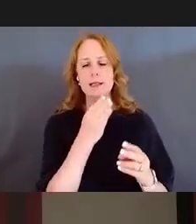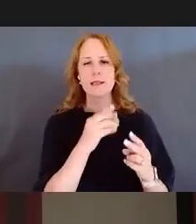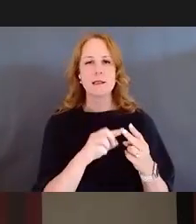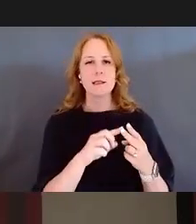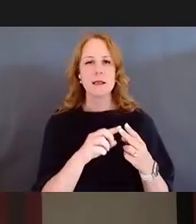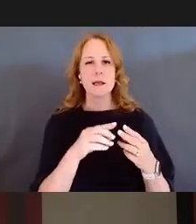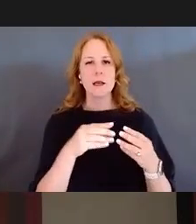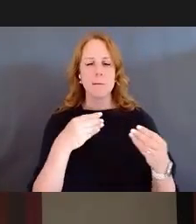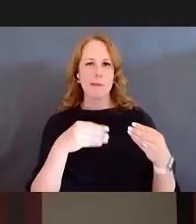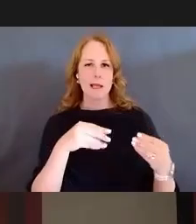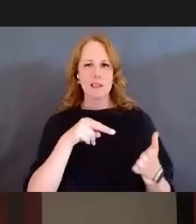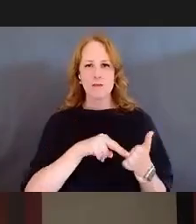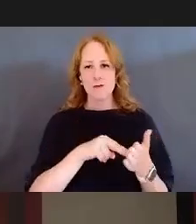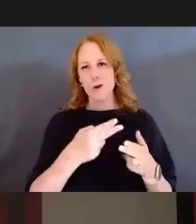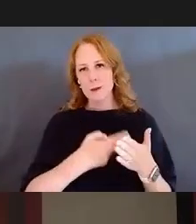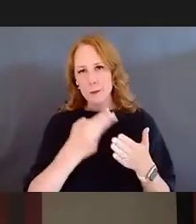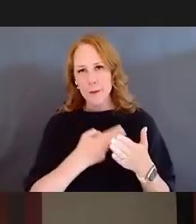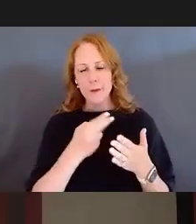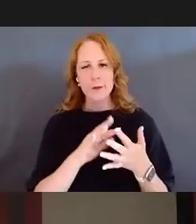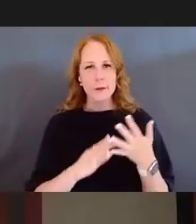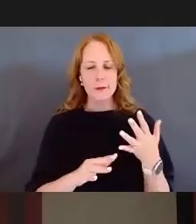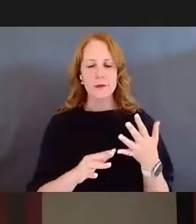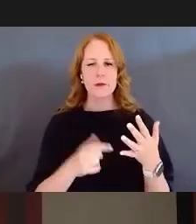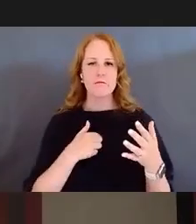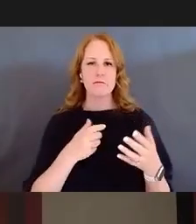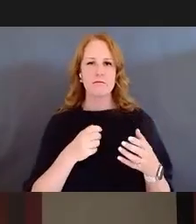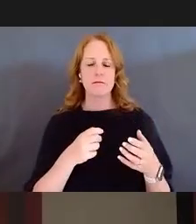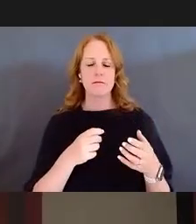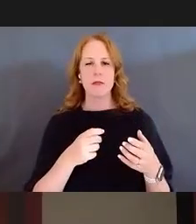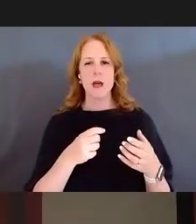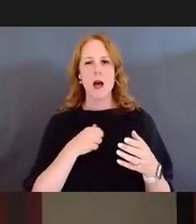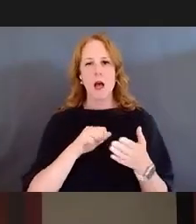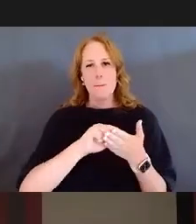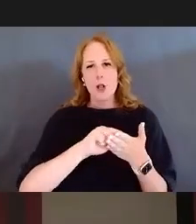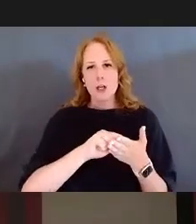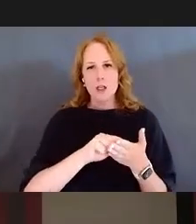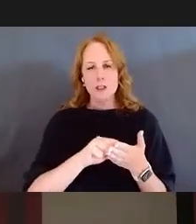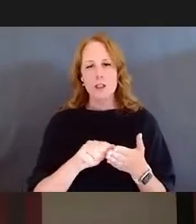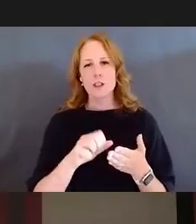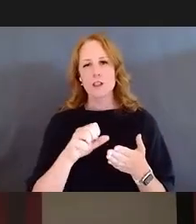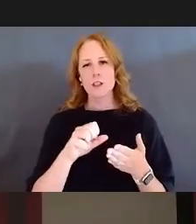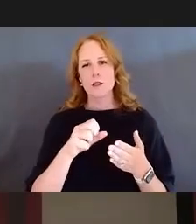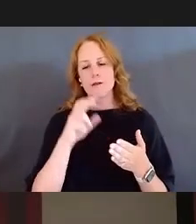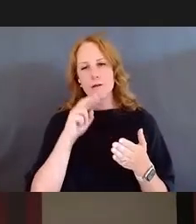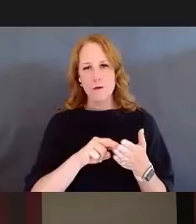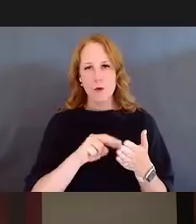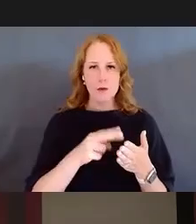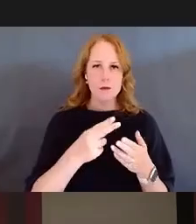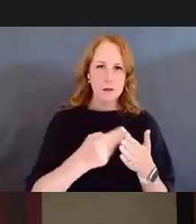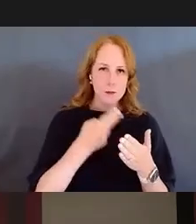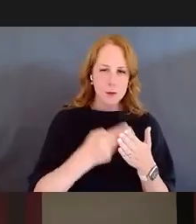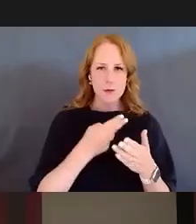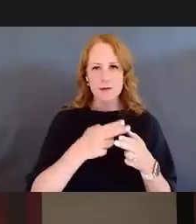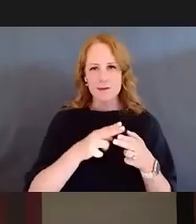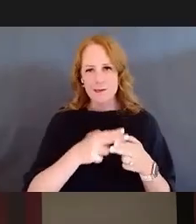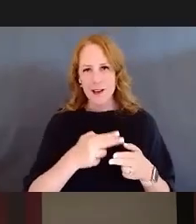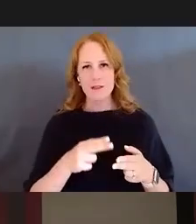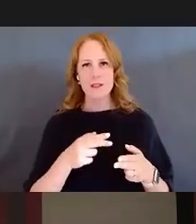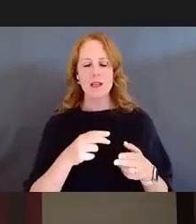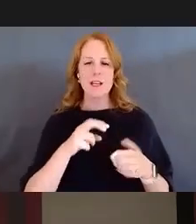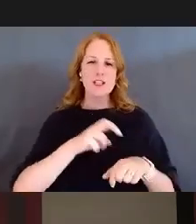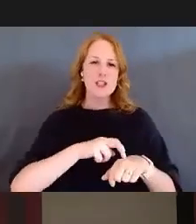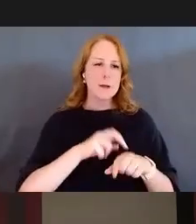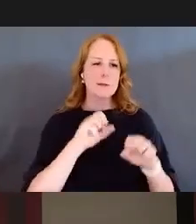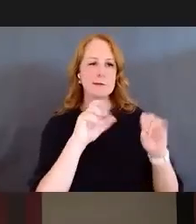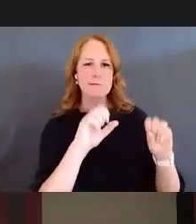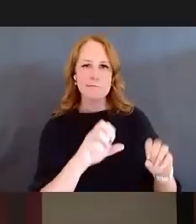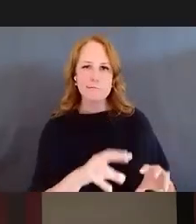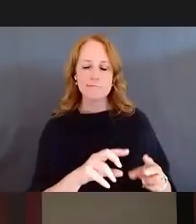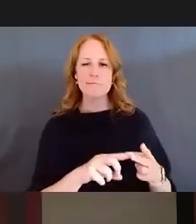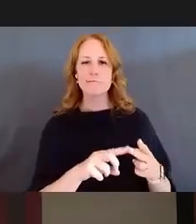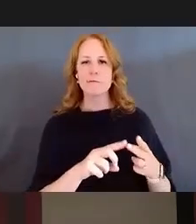cutlery. And I polish silverware every morning. And I stock restock chips and condiments. And I